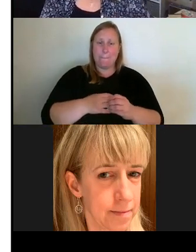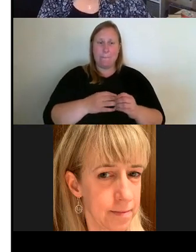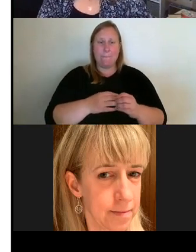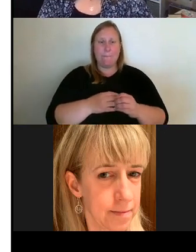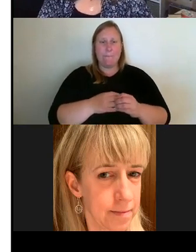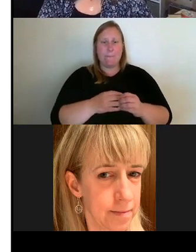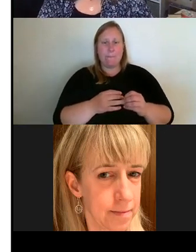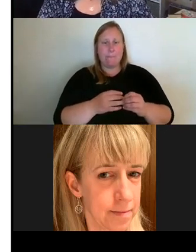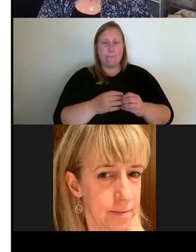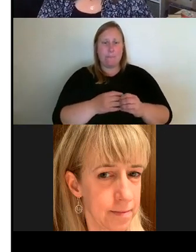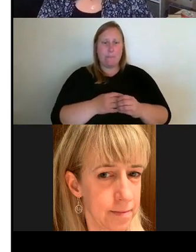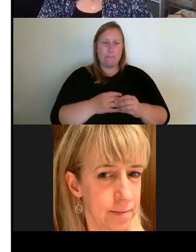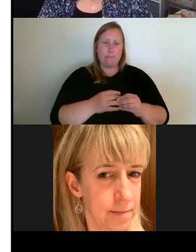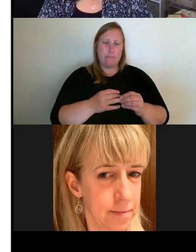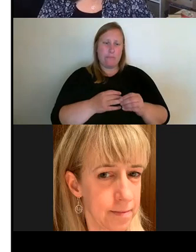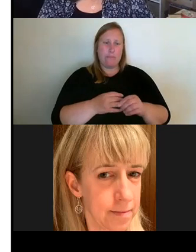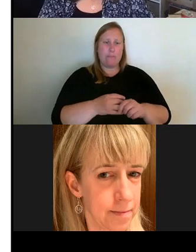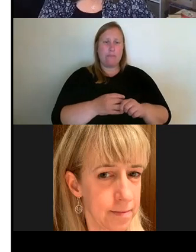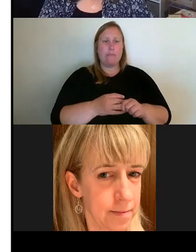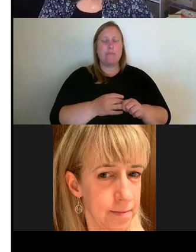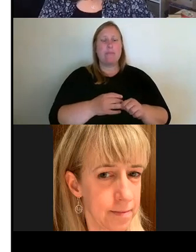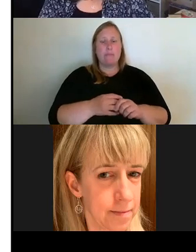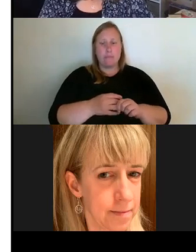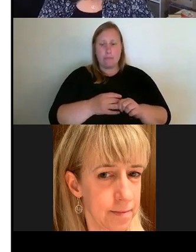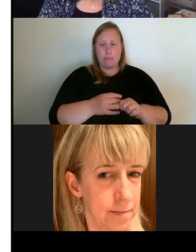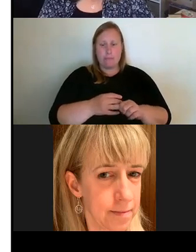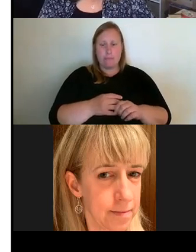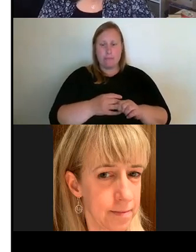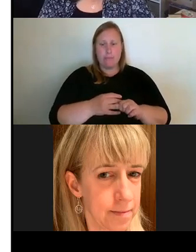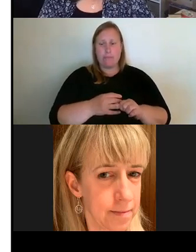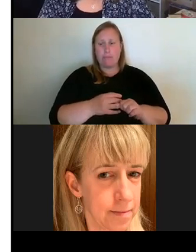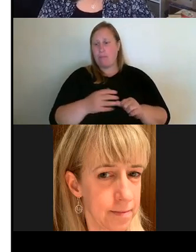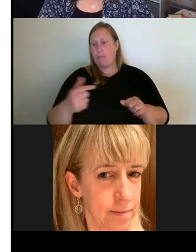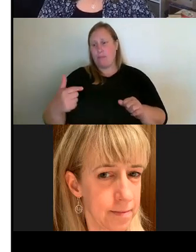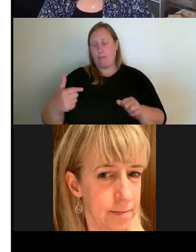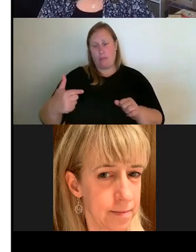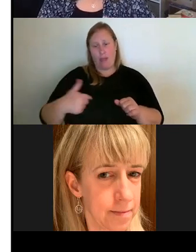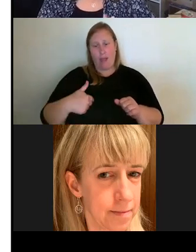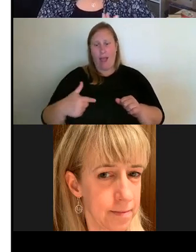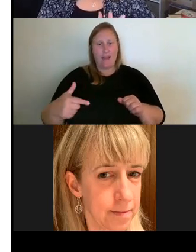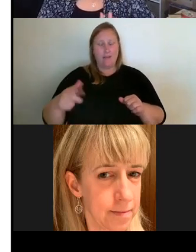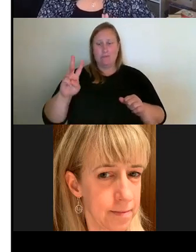Let's look at another one. I am wicked about this one.